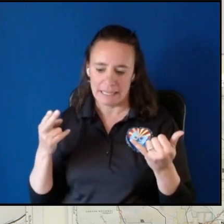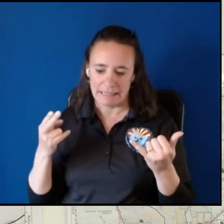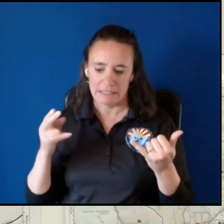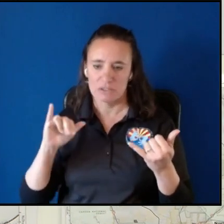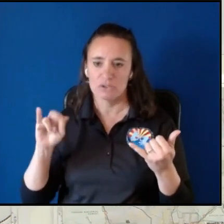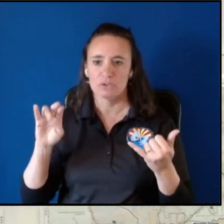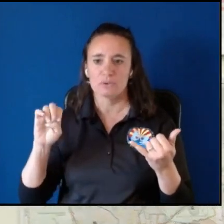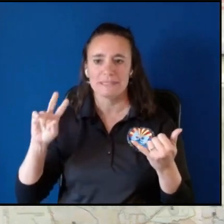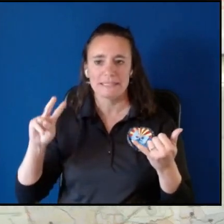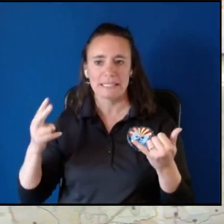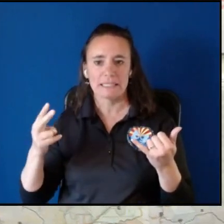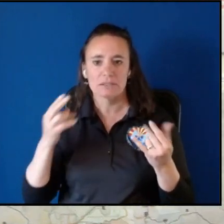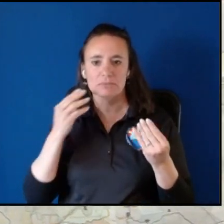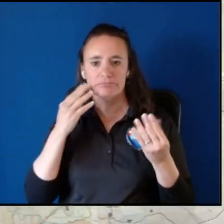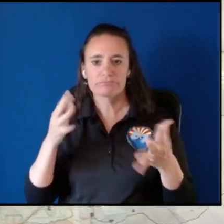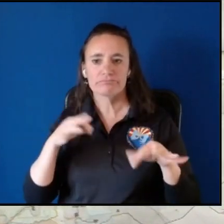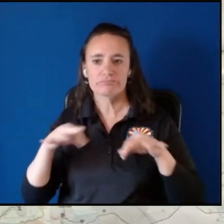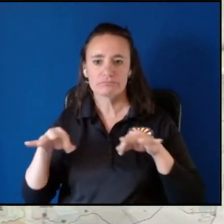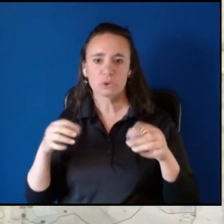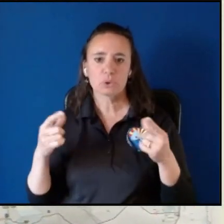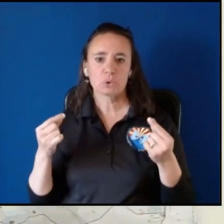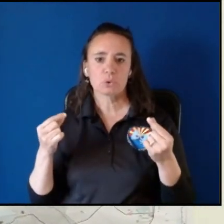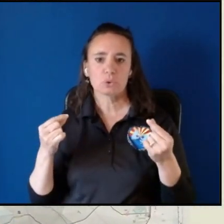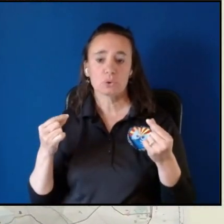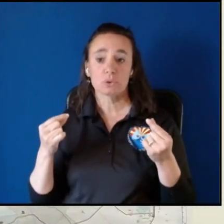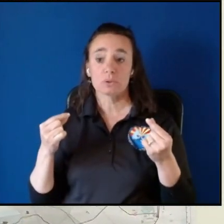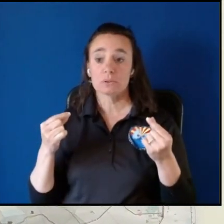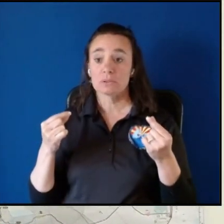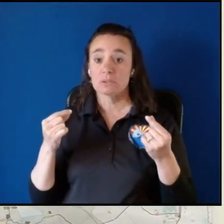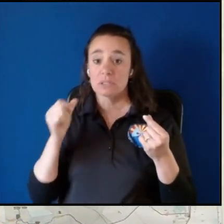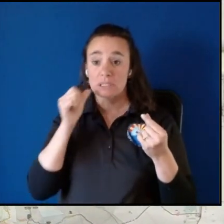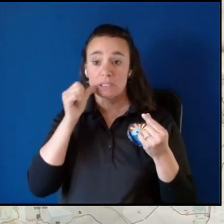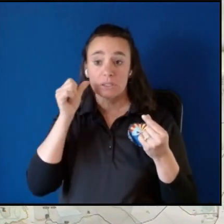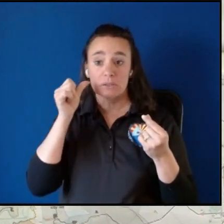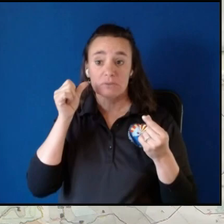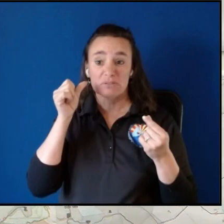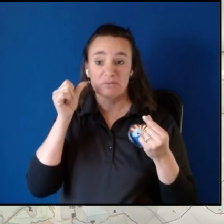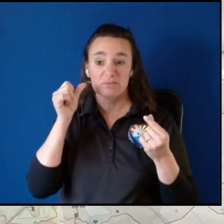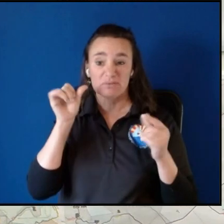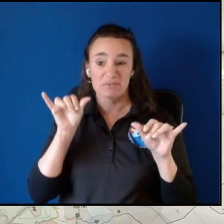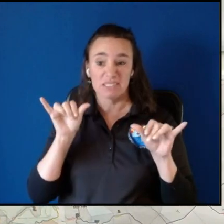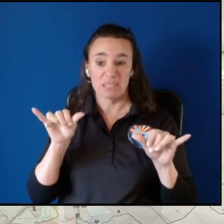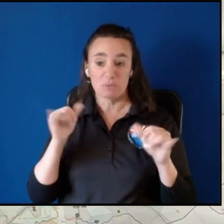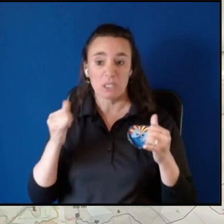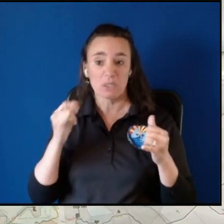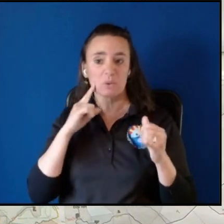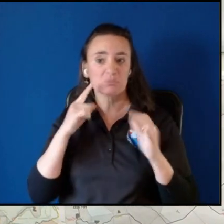Today, what we're going to do, just like we did yesterday, we're going to start out with a loop of what's called true color